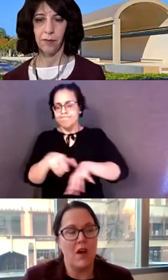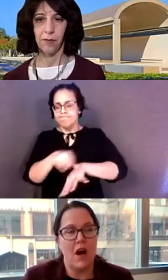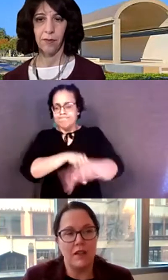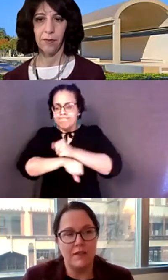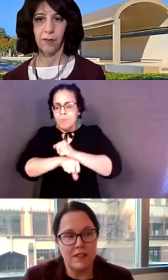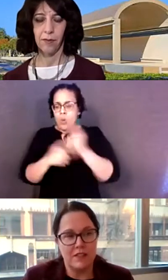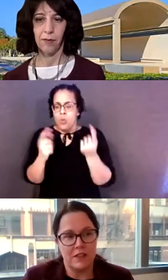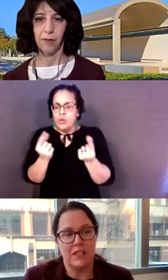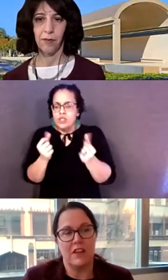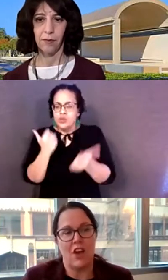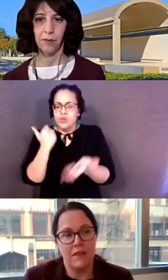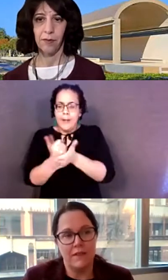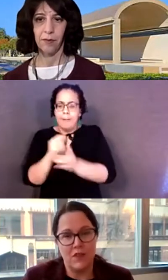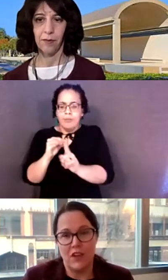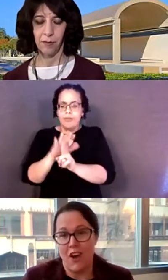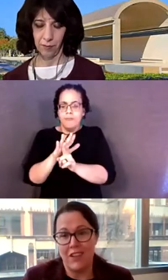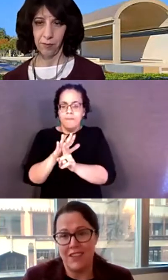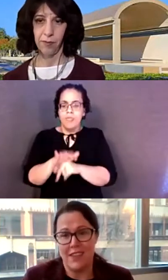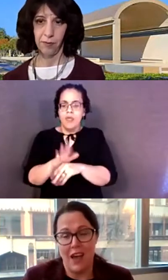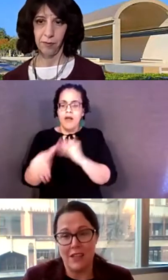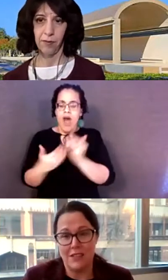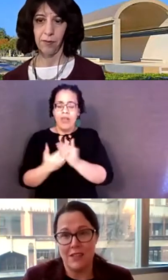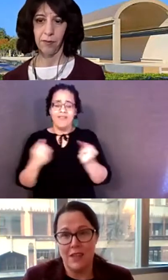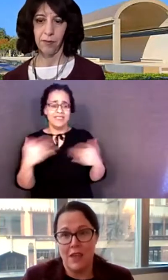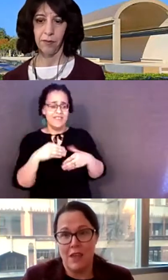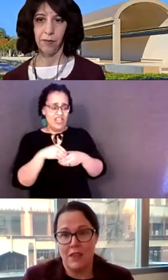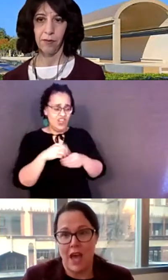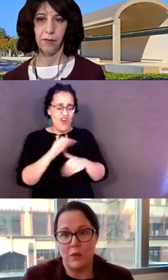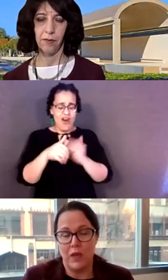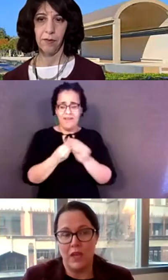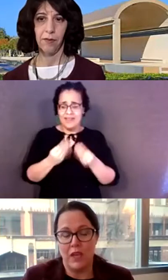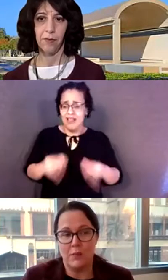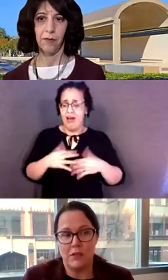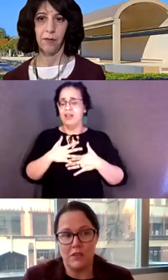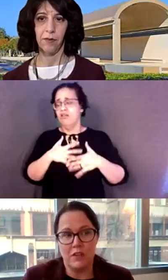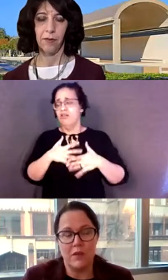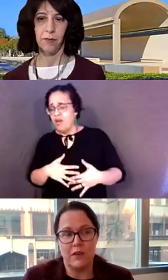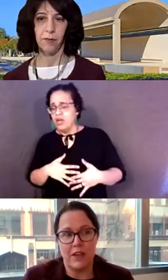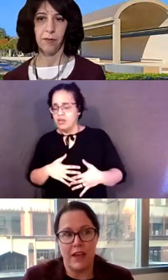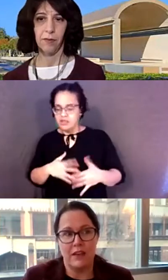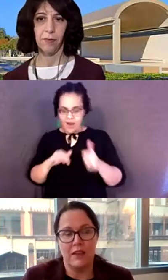all of this uncertainty and all this fear and all of this loss,